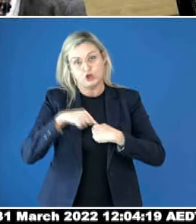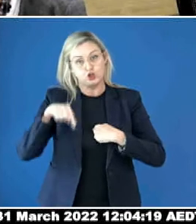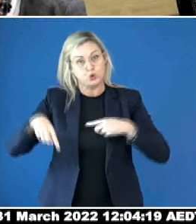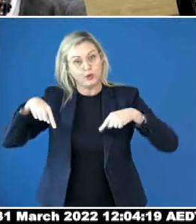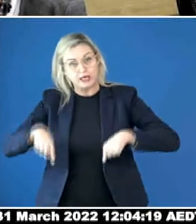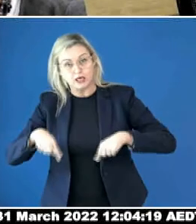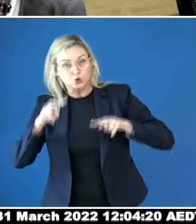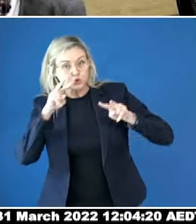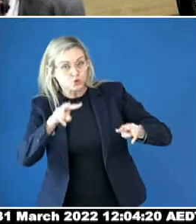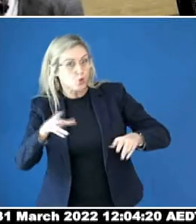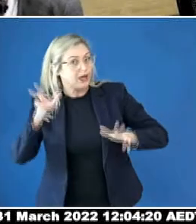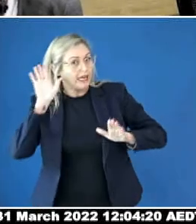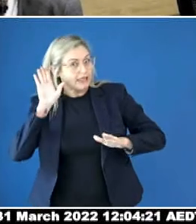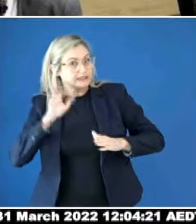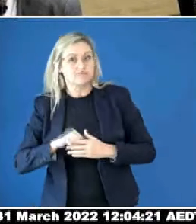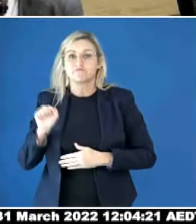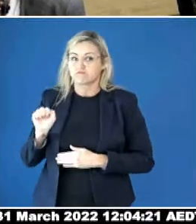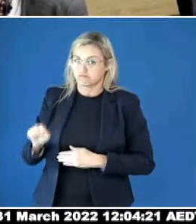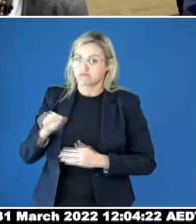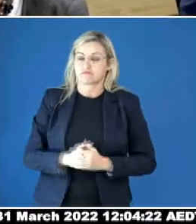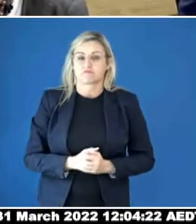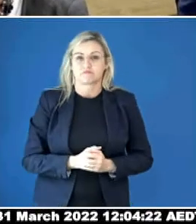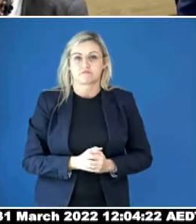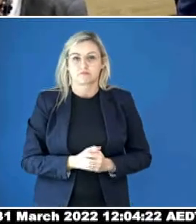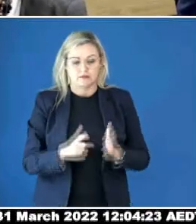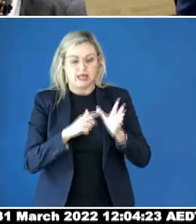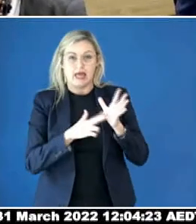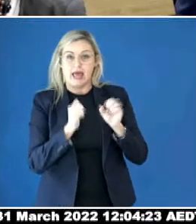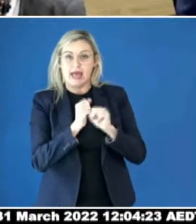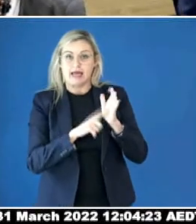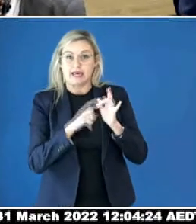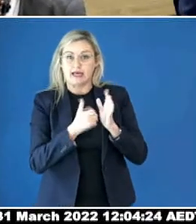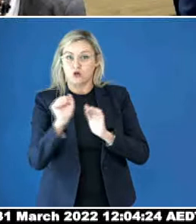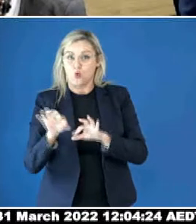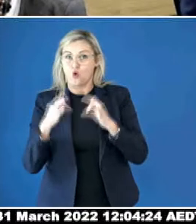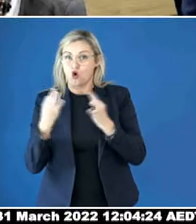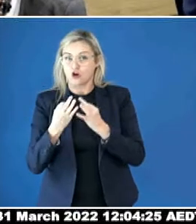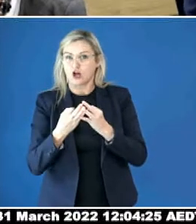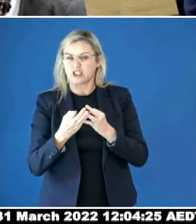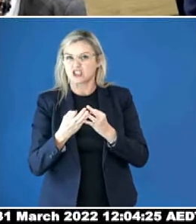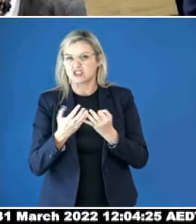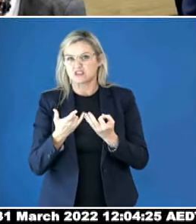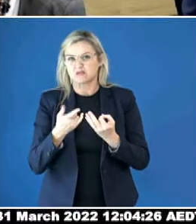weren't you? MS CUMMING: I was. MS FRASER: Anglicare provided services to Niky from August 2016, didn't they?